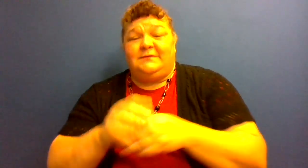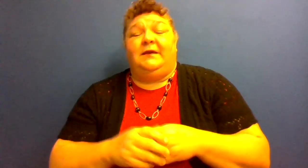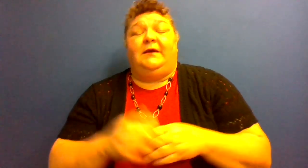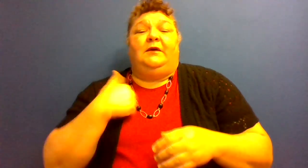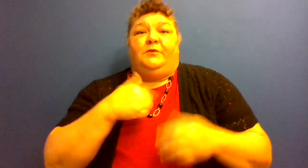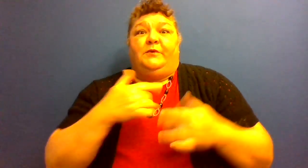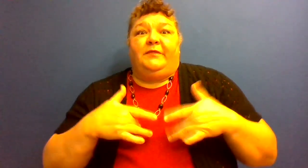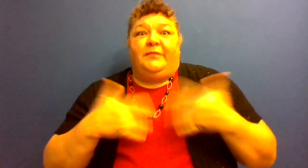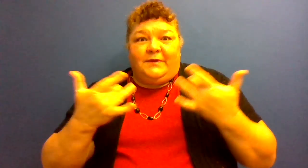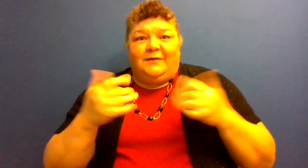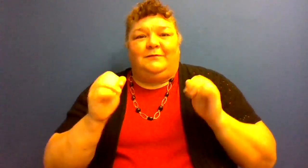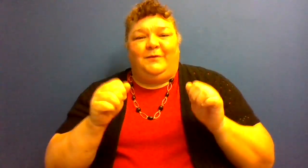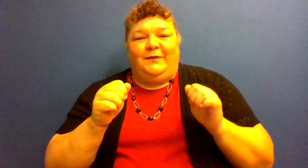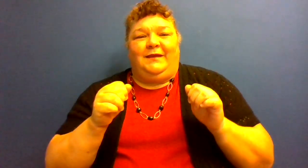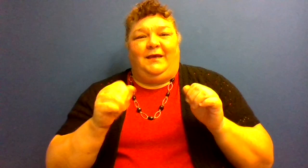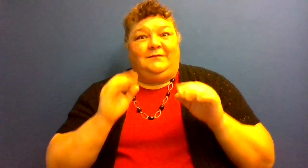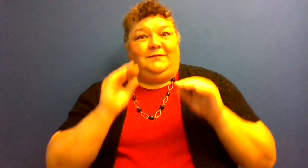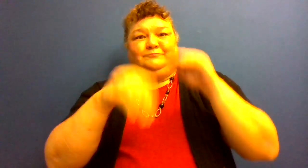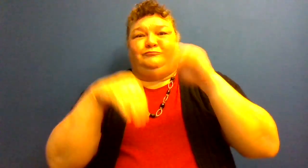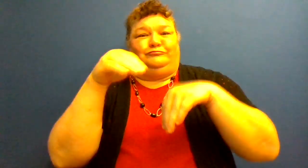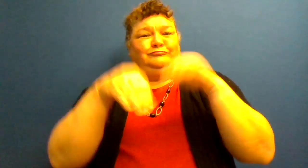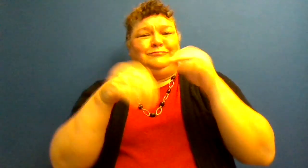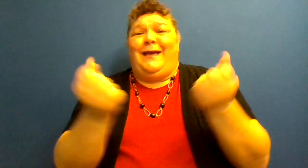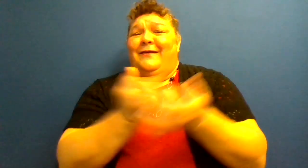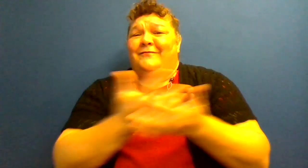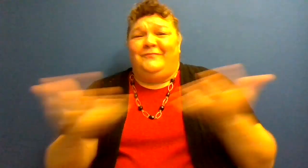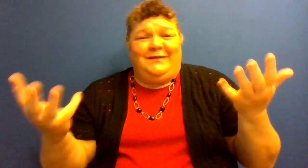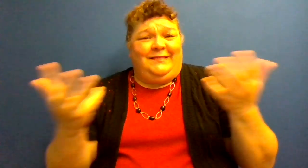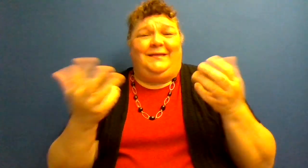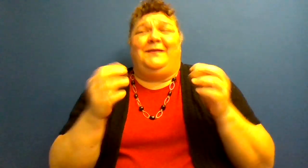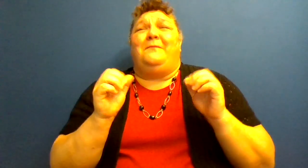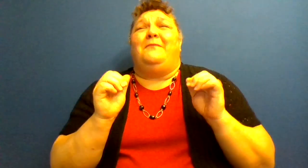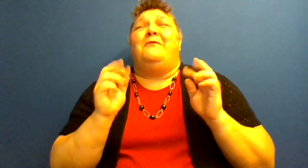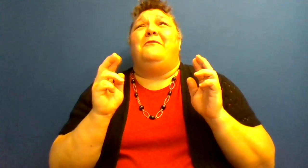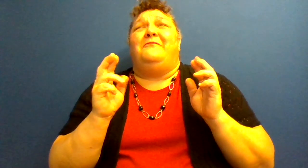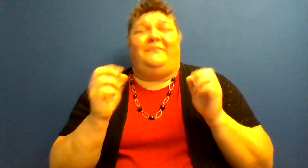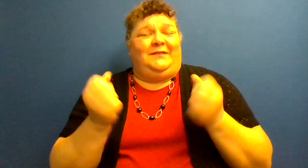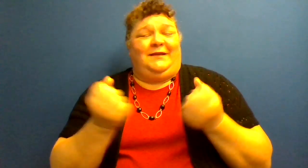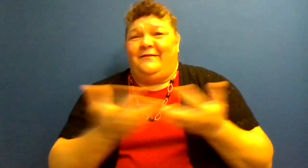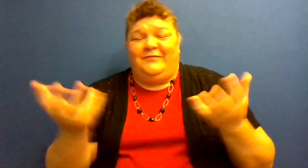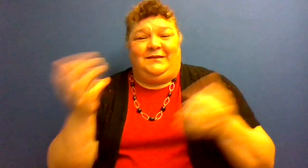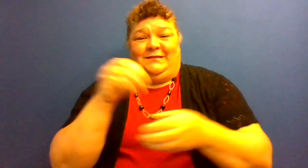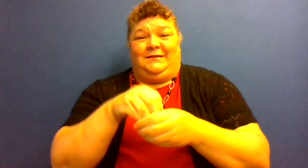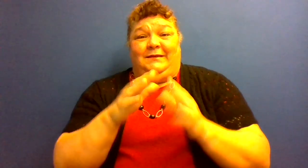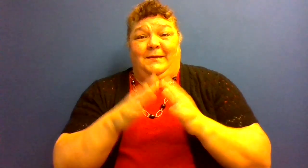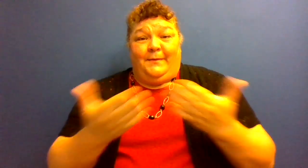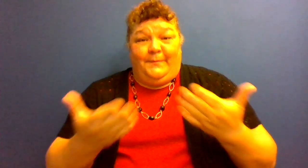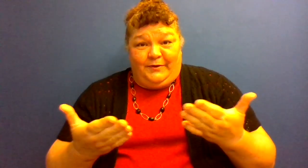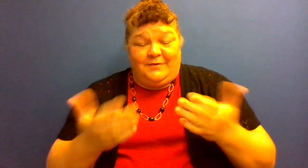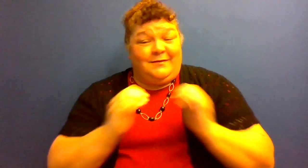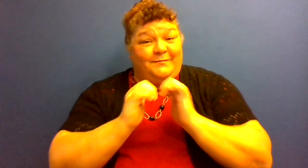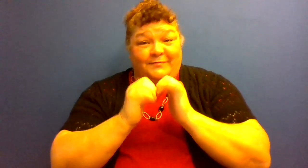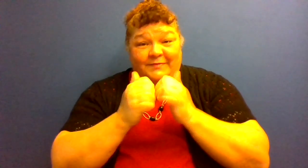We're thrilled and we're trying to incorporate everything into the book.